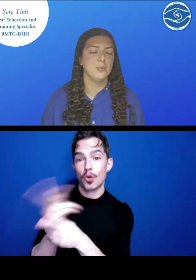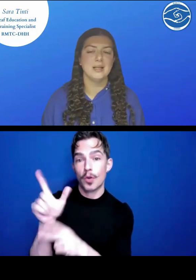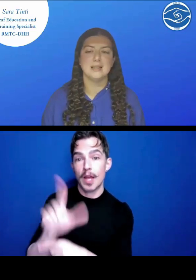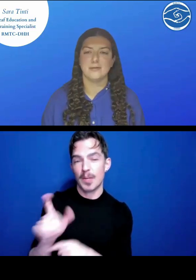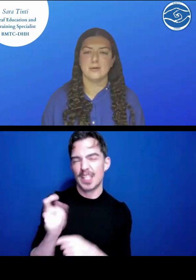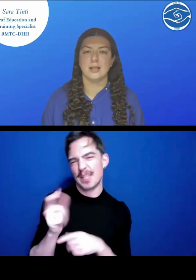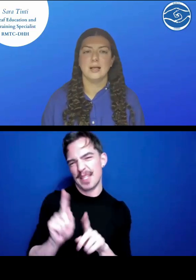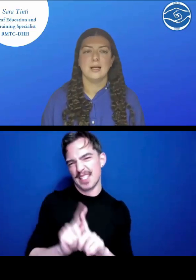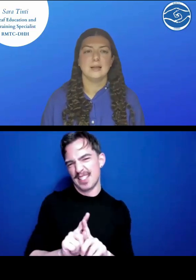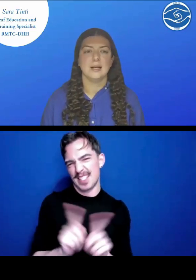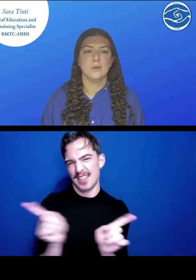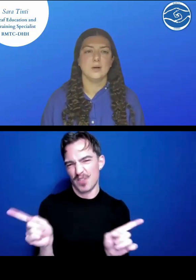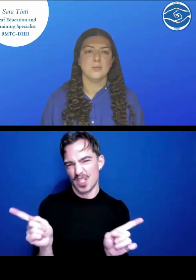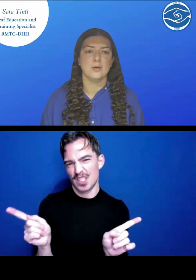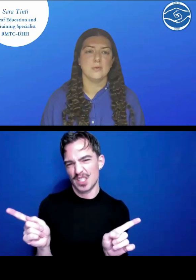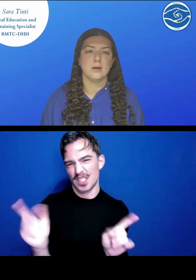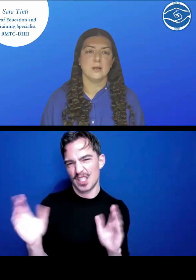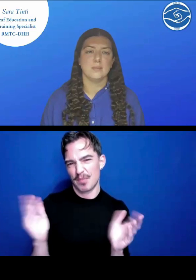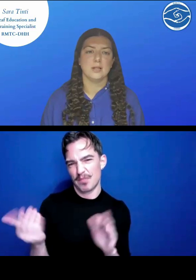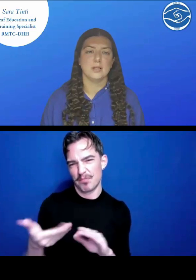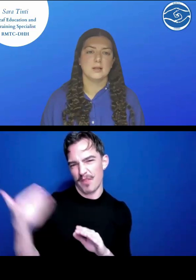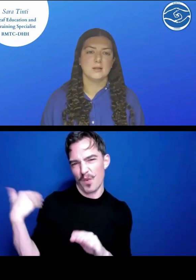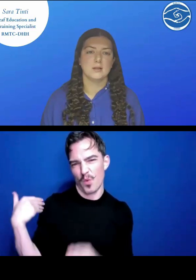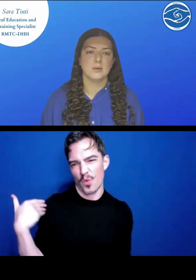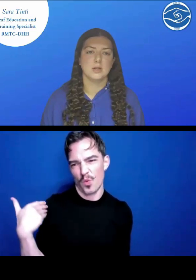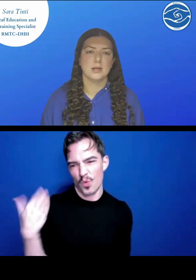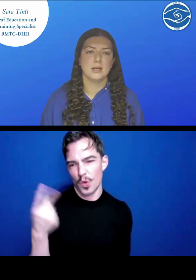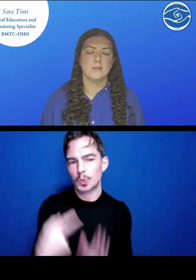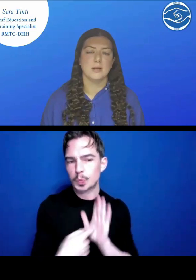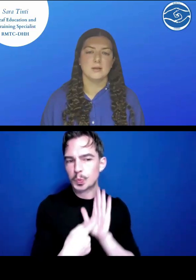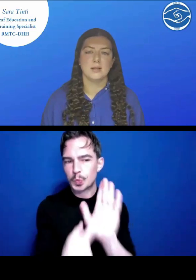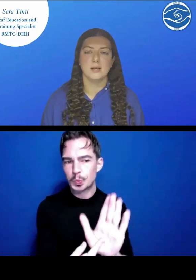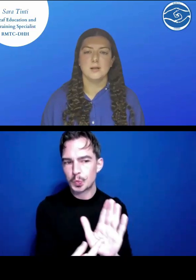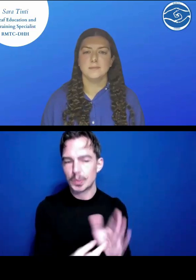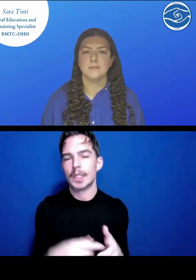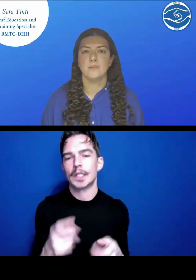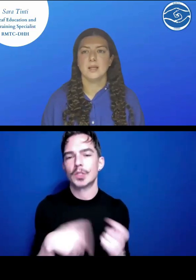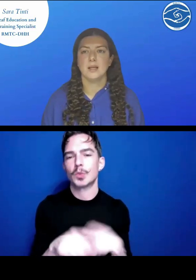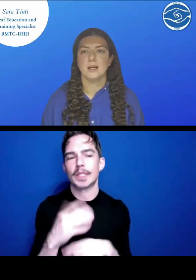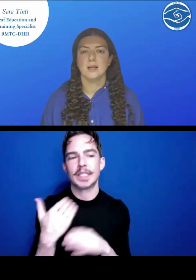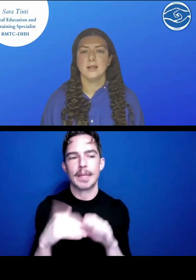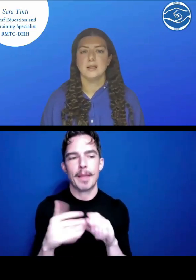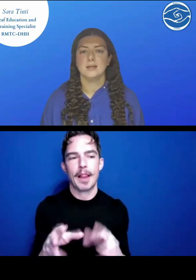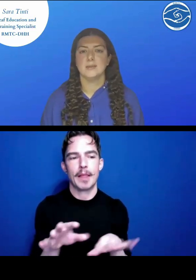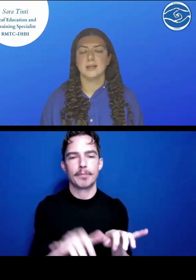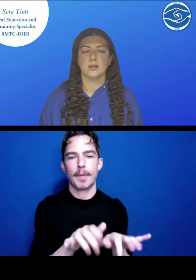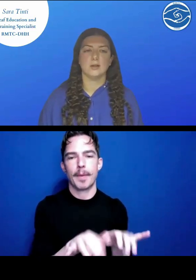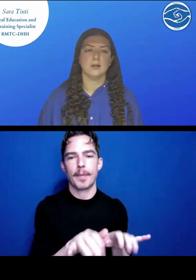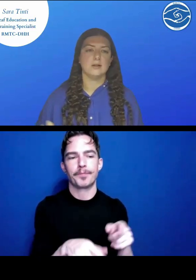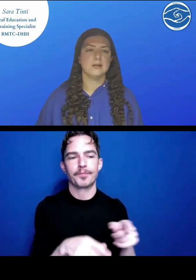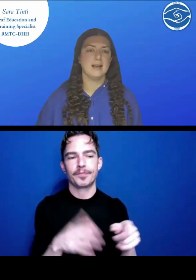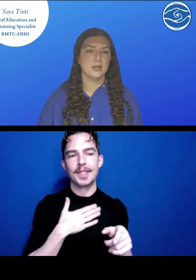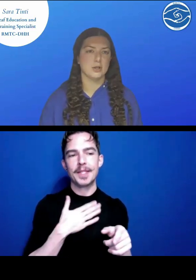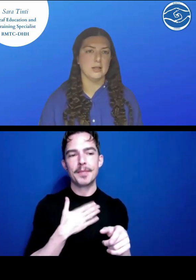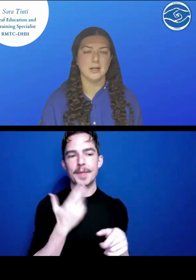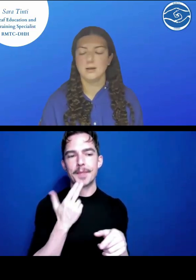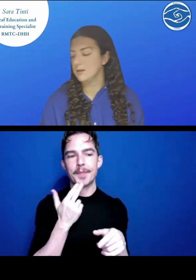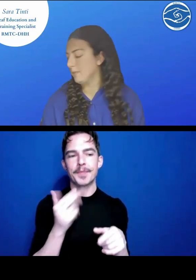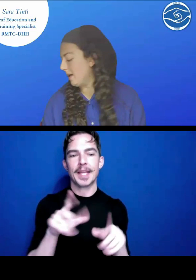little bit different than it was before. Switch my emails here. This is my little tester email. So,